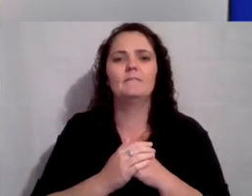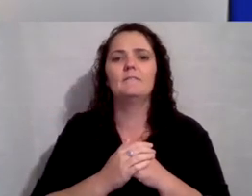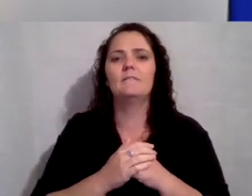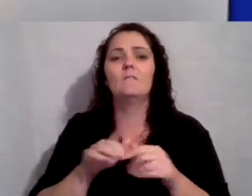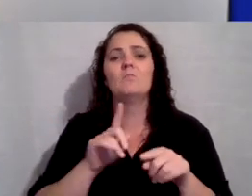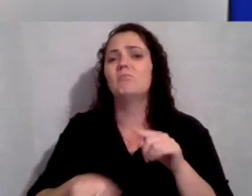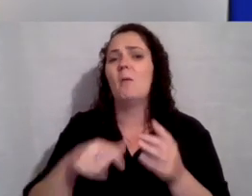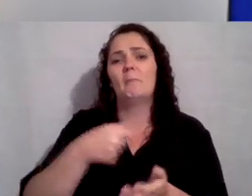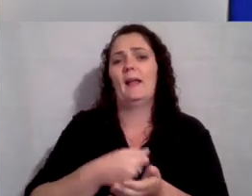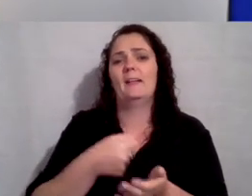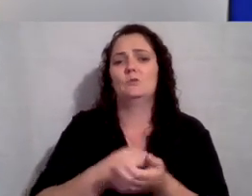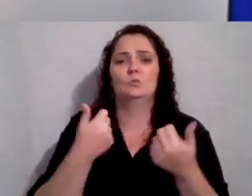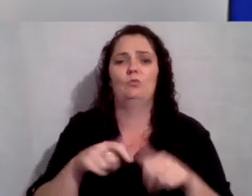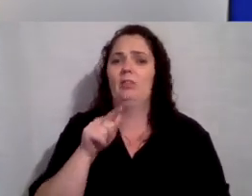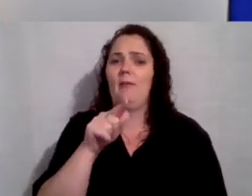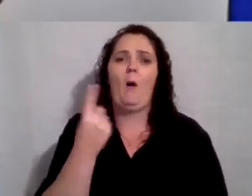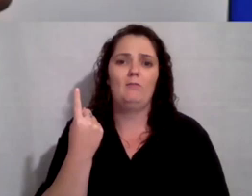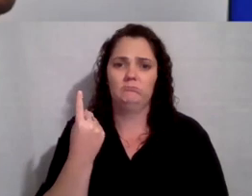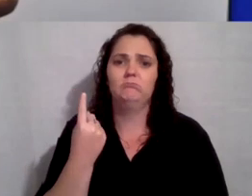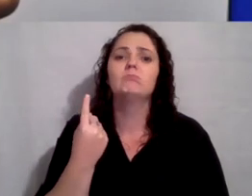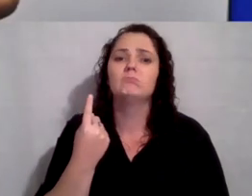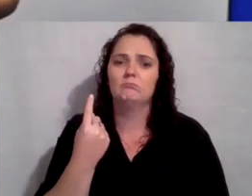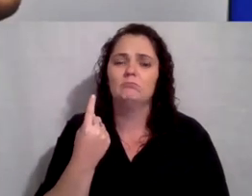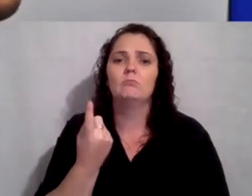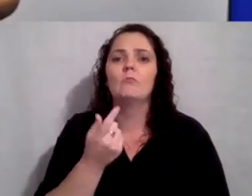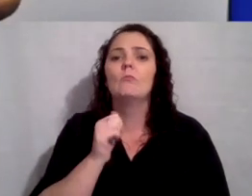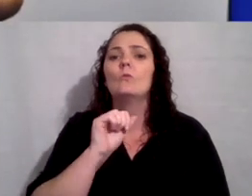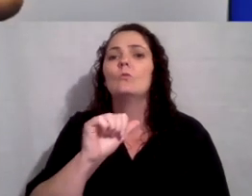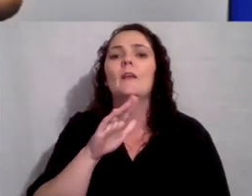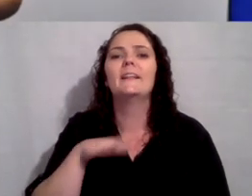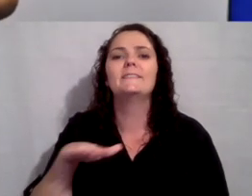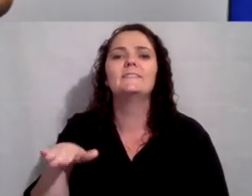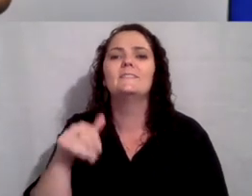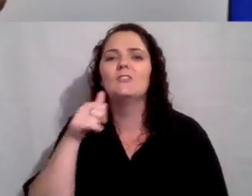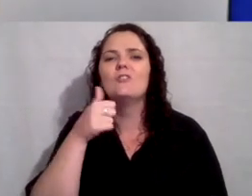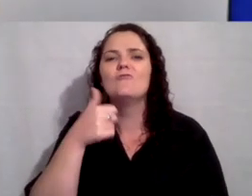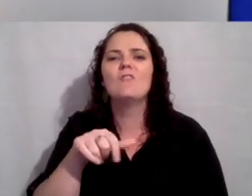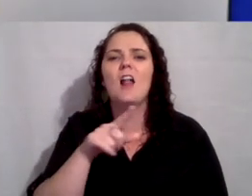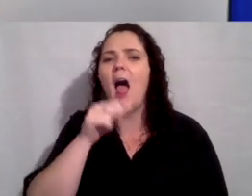That's the most basic type of eraser we have and you know if you have your kids erasers that are shaped like ice cream cones or